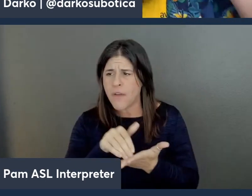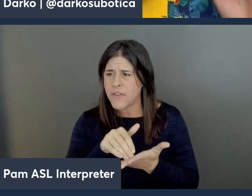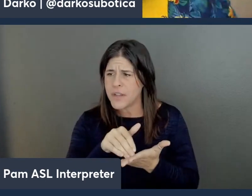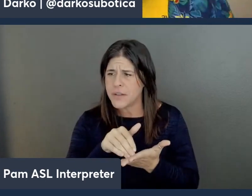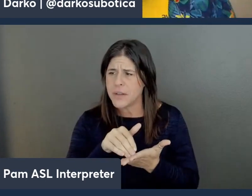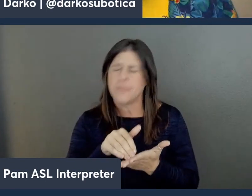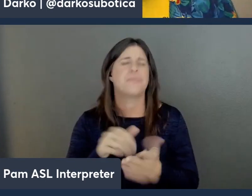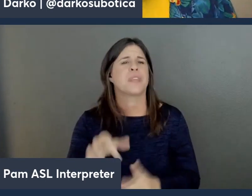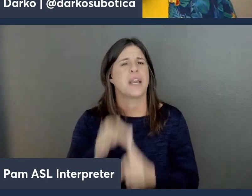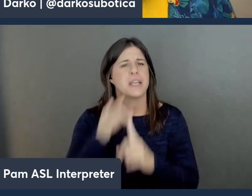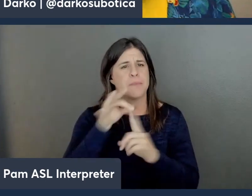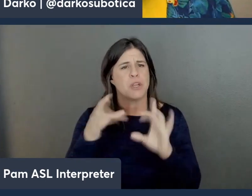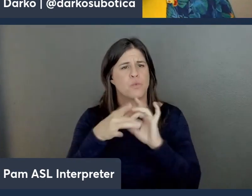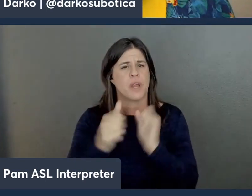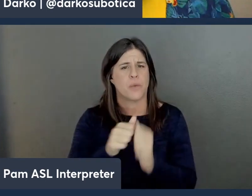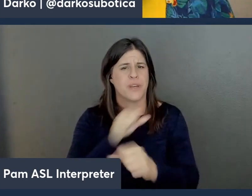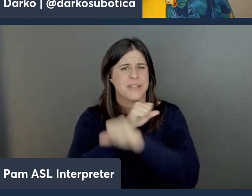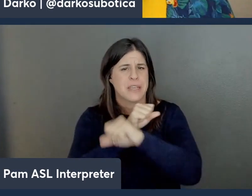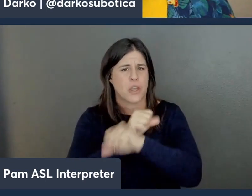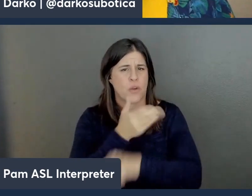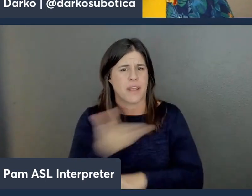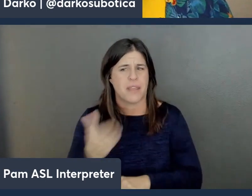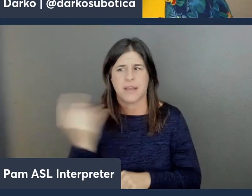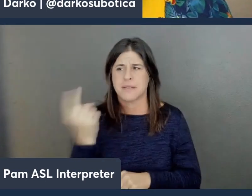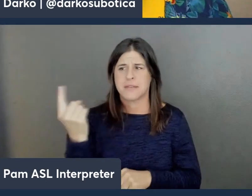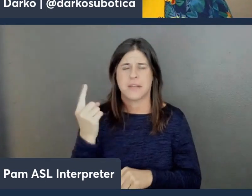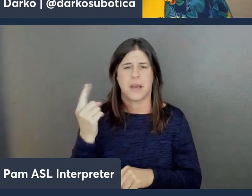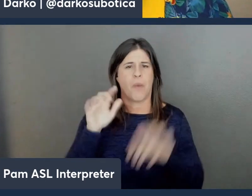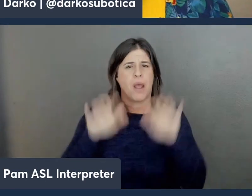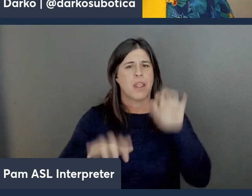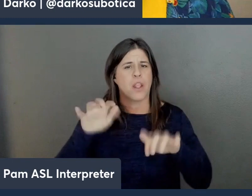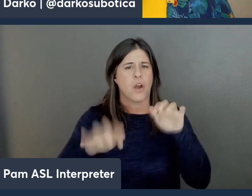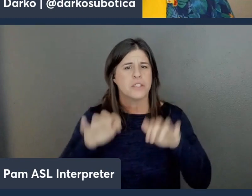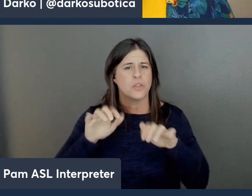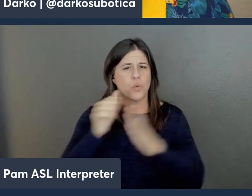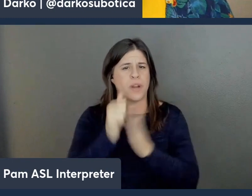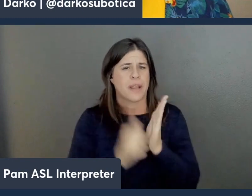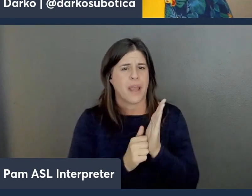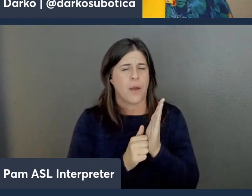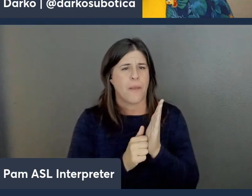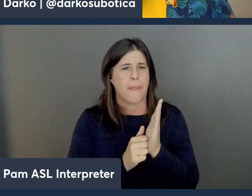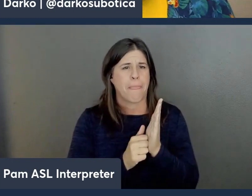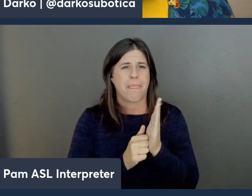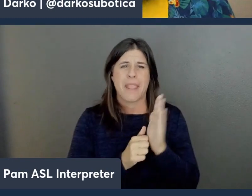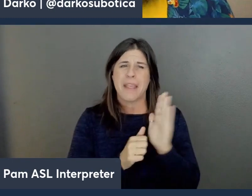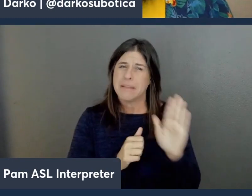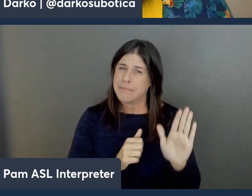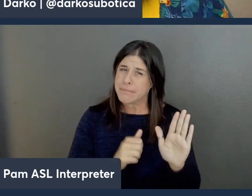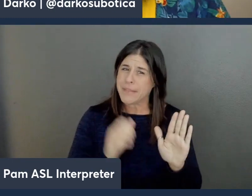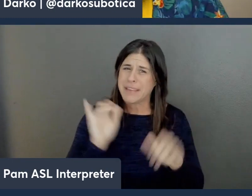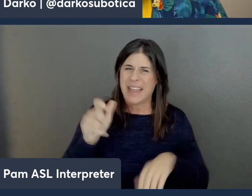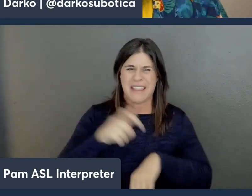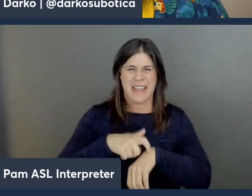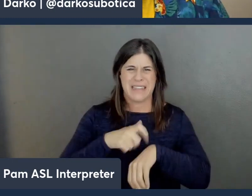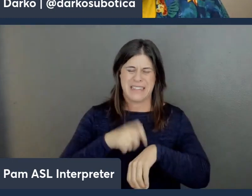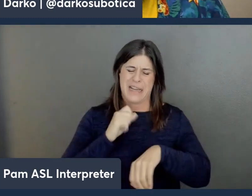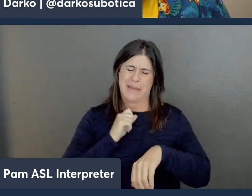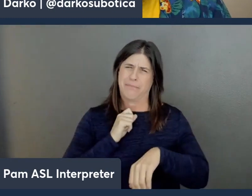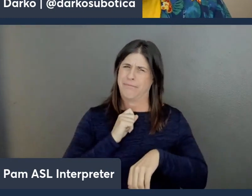especially when it comes to security things. When somebody logs into an account, that, at the time, that would sound unusual,